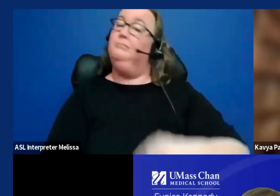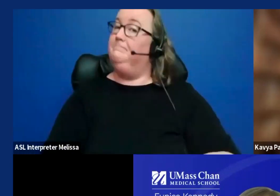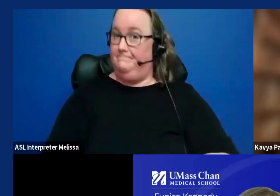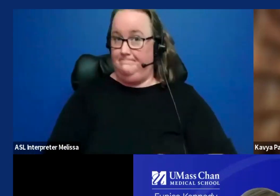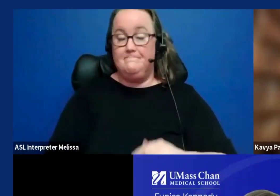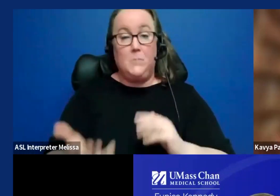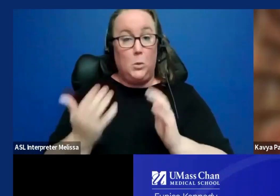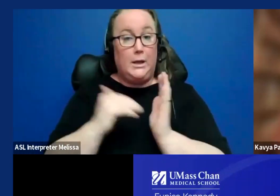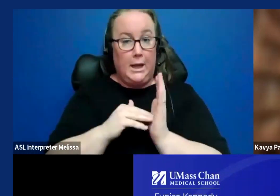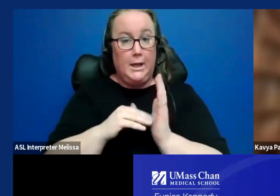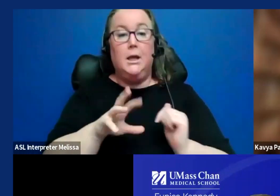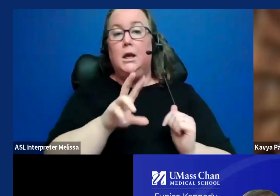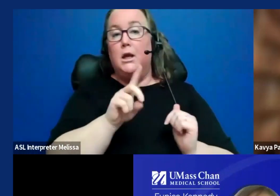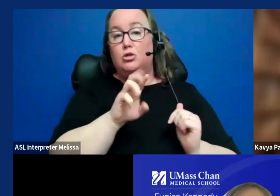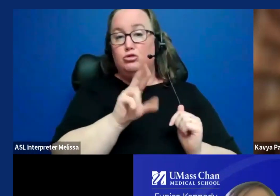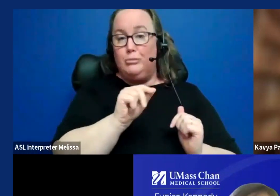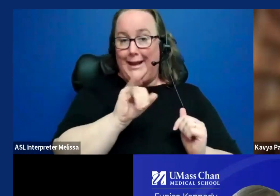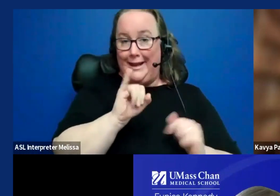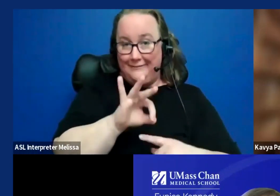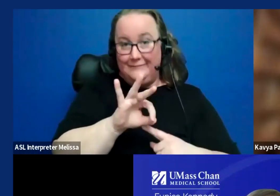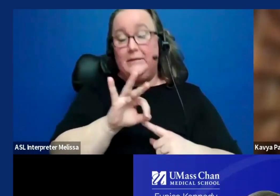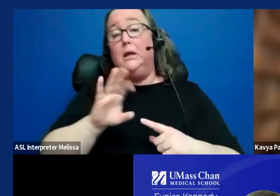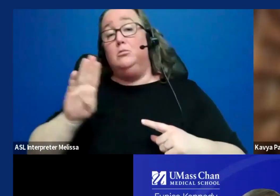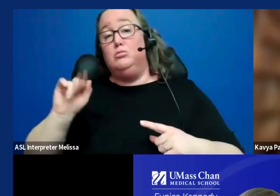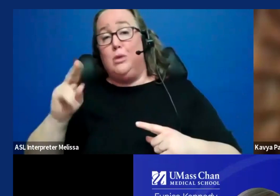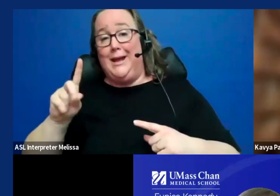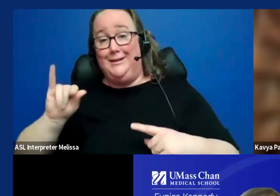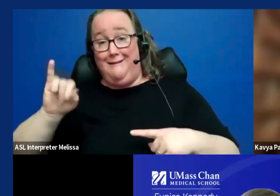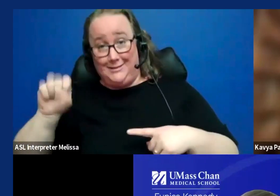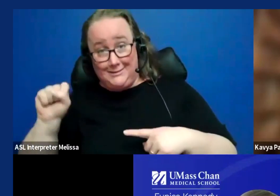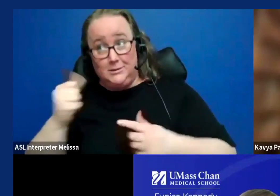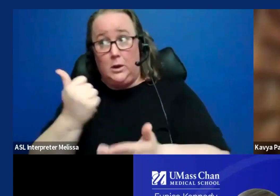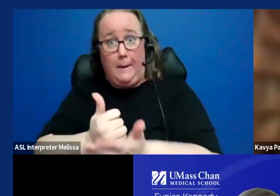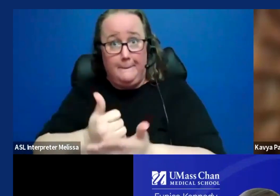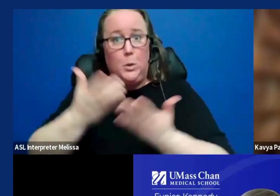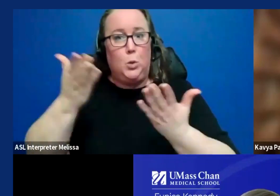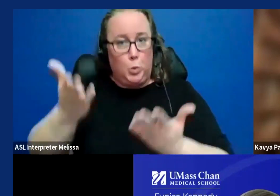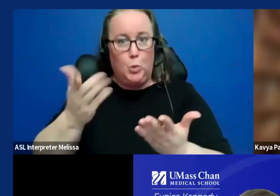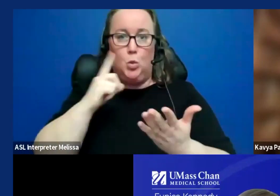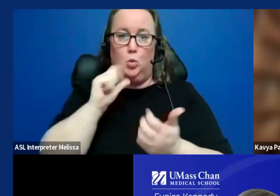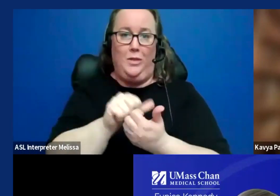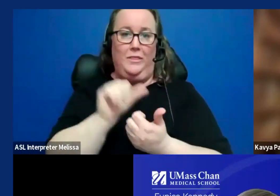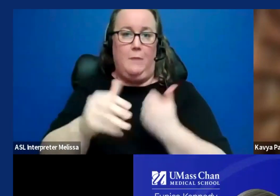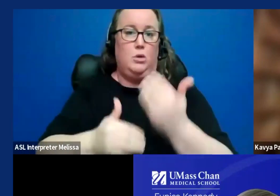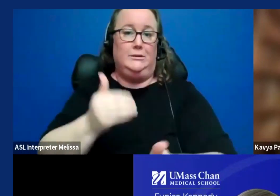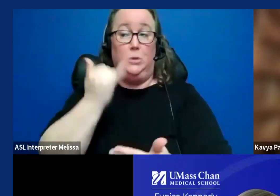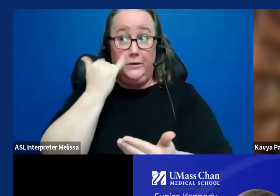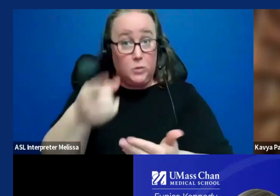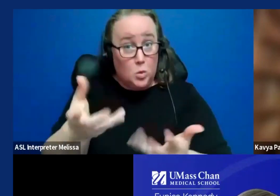Brandeis are here to help you all in doing that. So if you want support with that, you can always reach out.